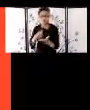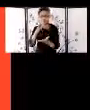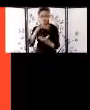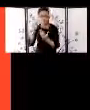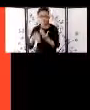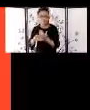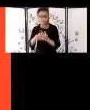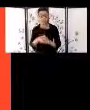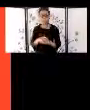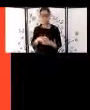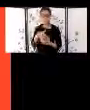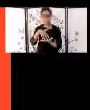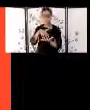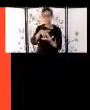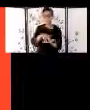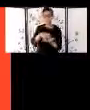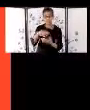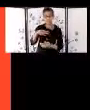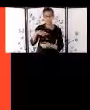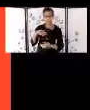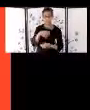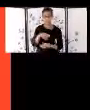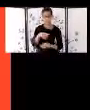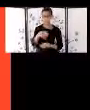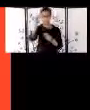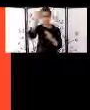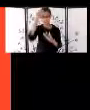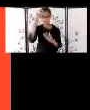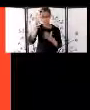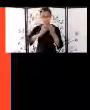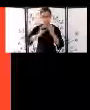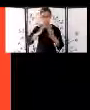do not provide enough information, support or evidence to create trust and confidence